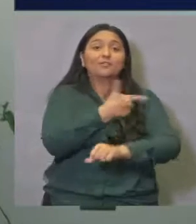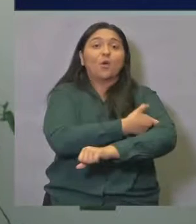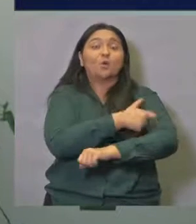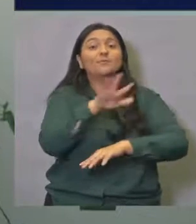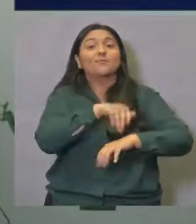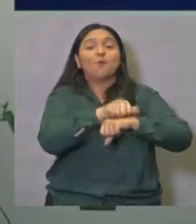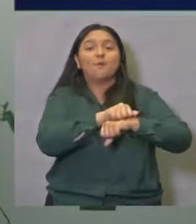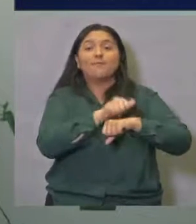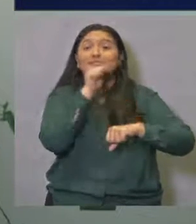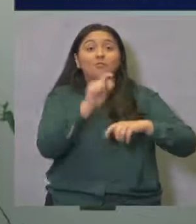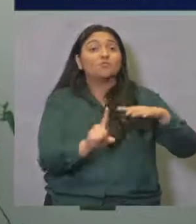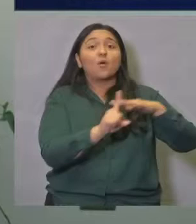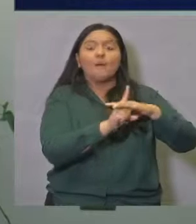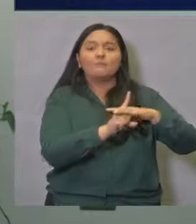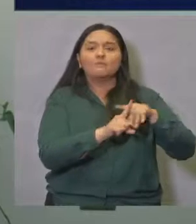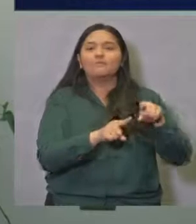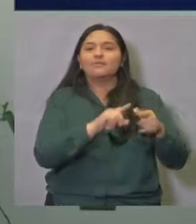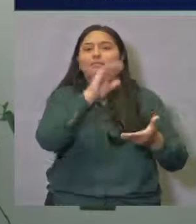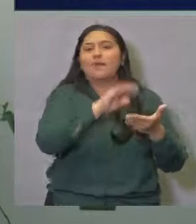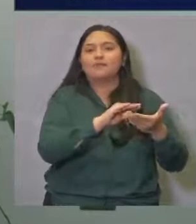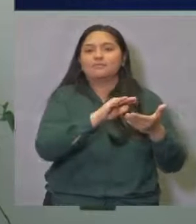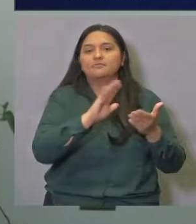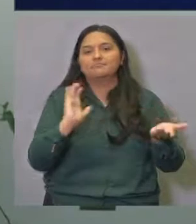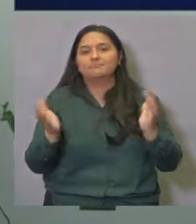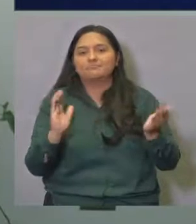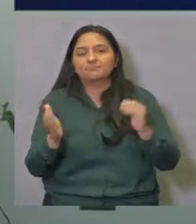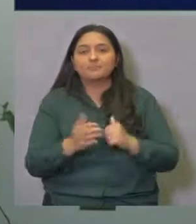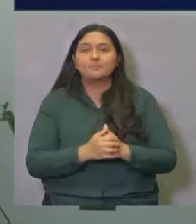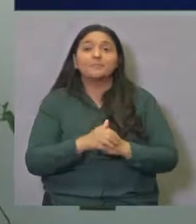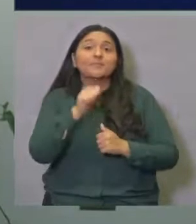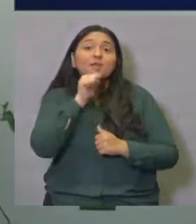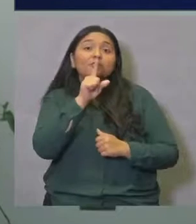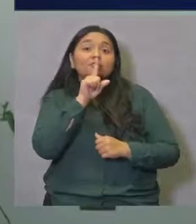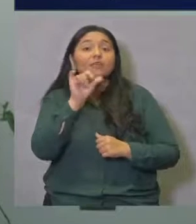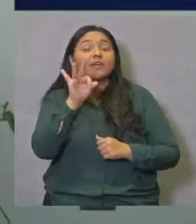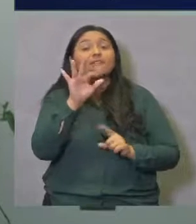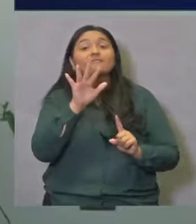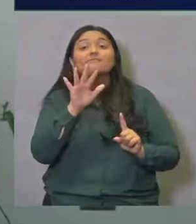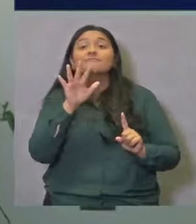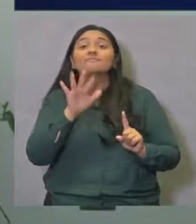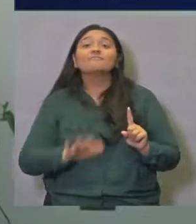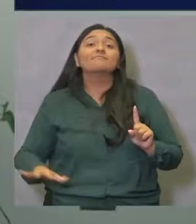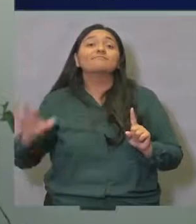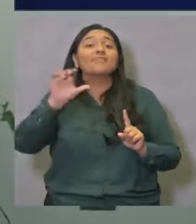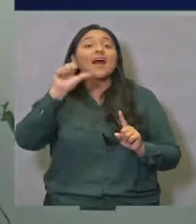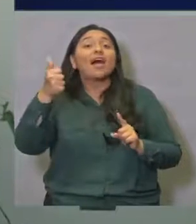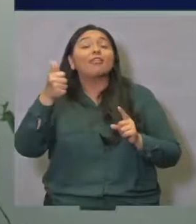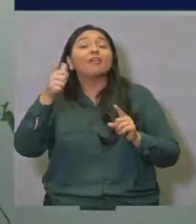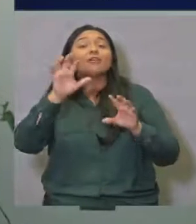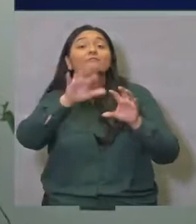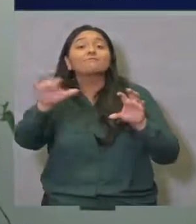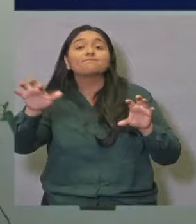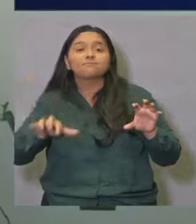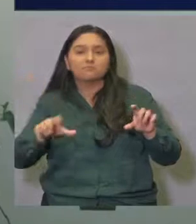ON FIRST VACCINE DOSES AND APPOINTMENTS FOR FIRST VACCINES. I DON'T KNOW OF THIS TRANSLATES